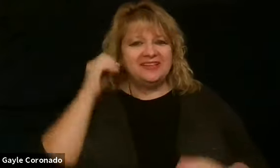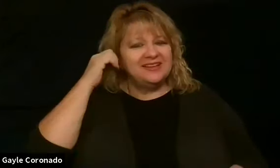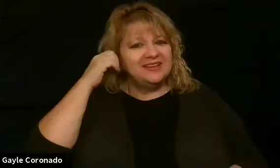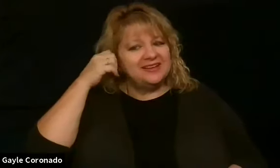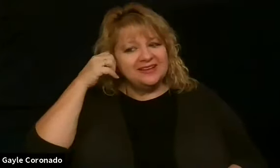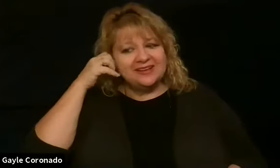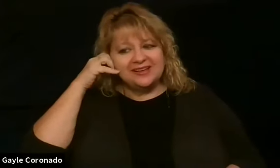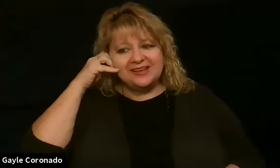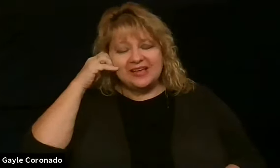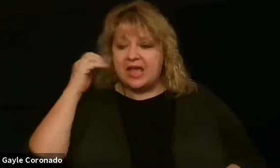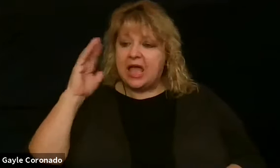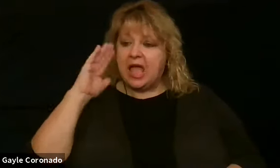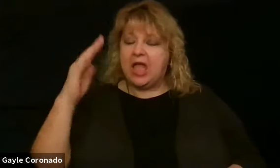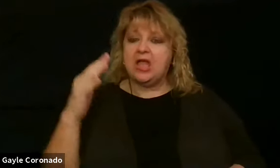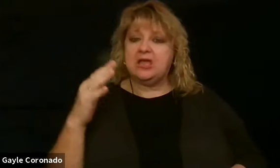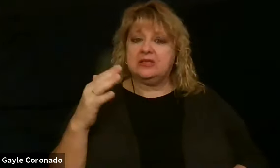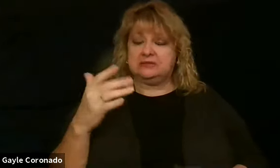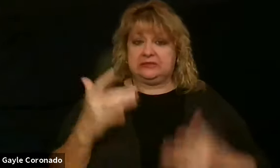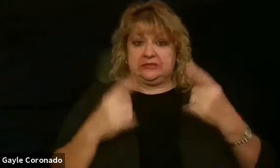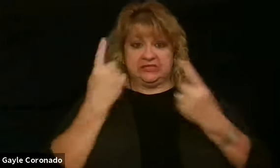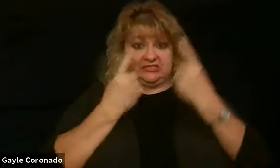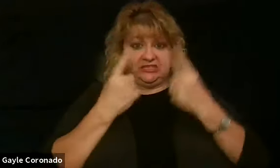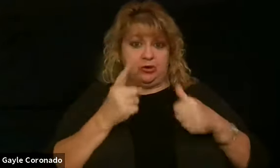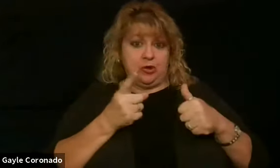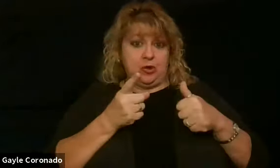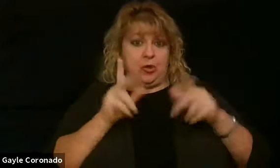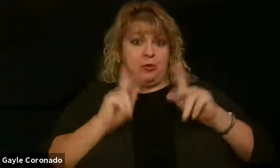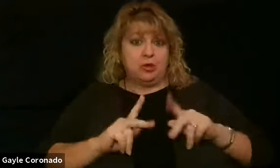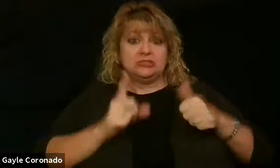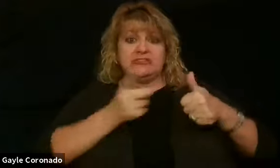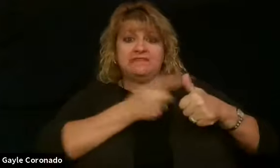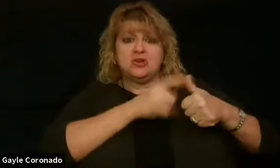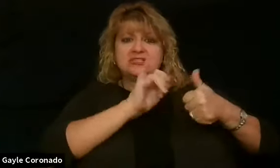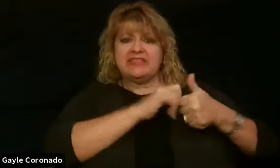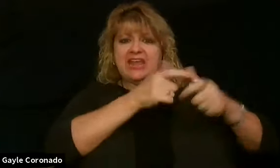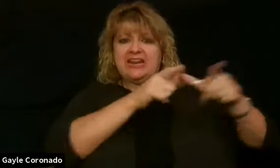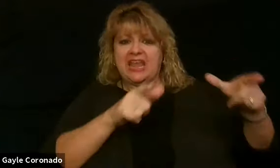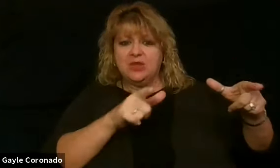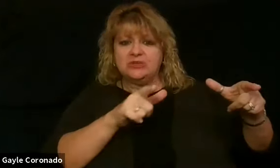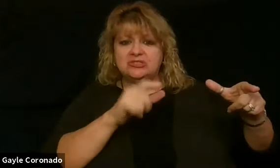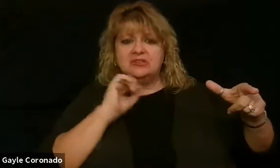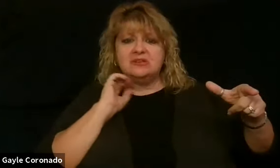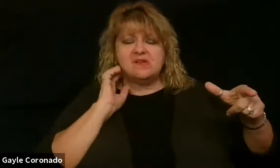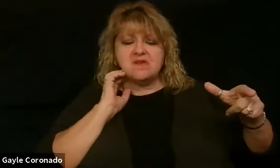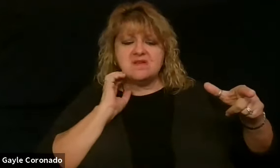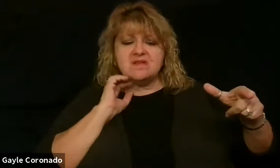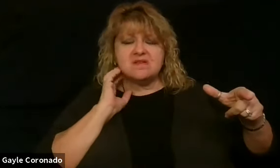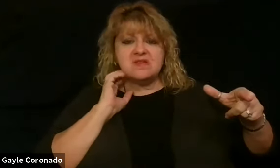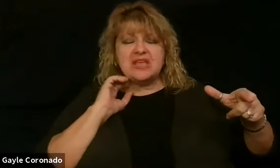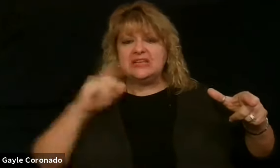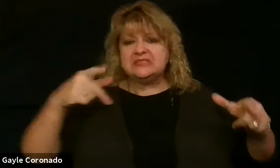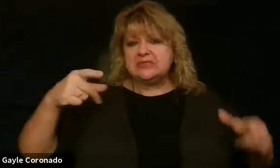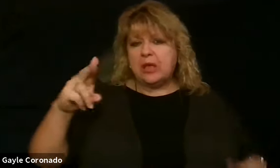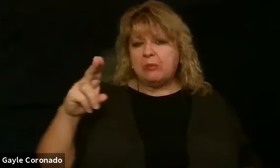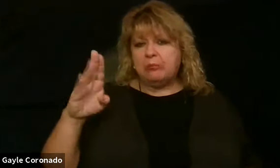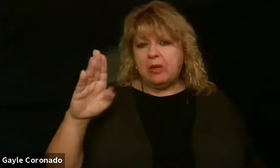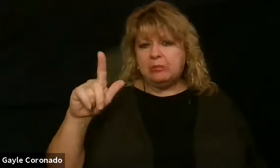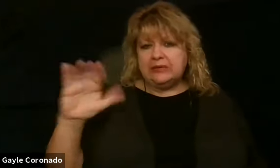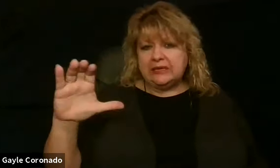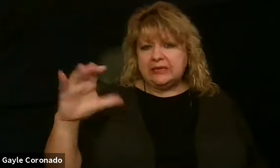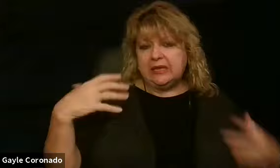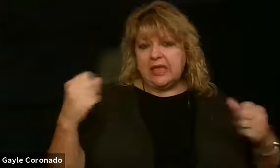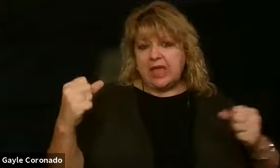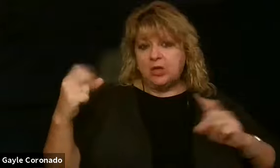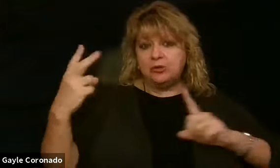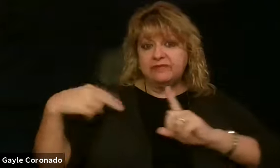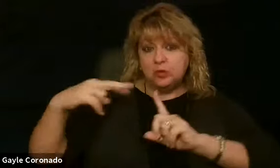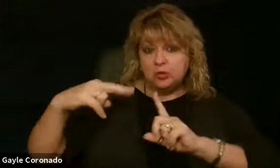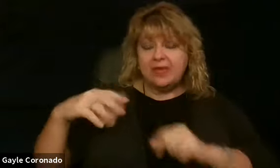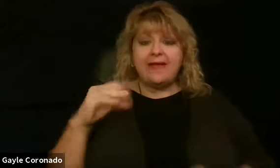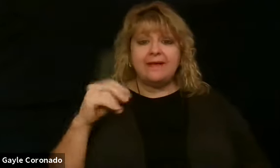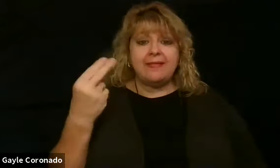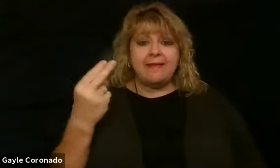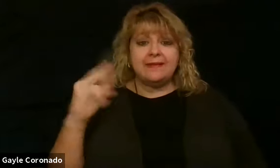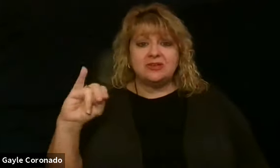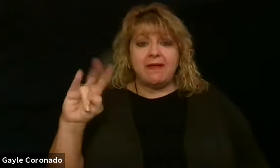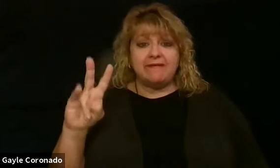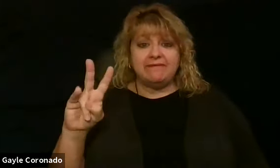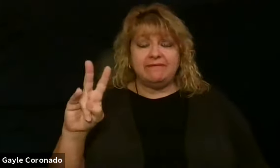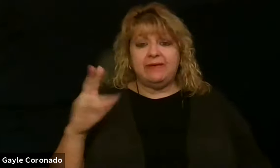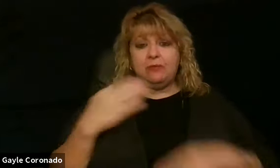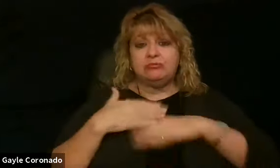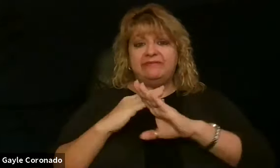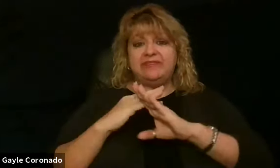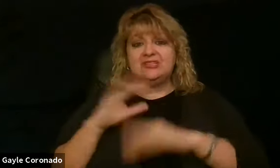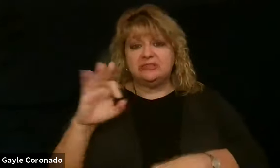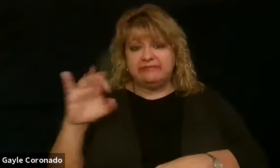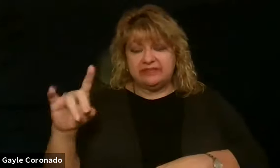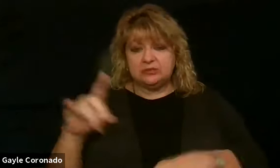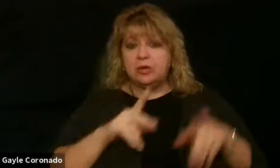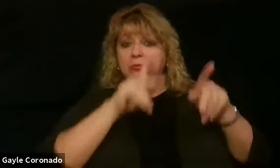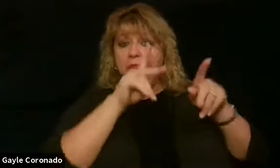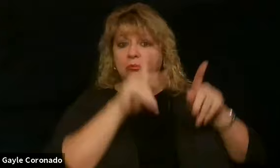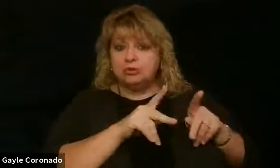this other, so I'll say that I consider person first on language and pretty much in pretty much in the public health field and in the HIV prevention field person.